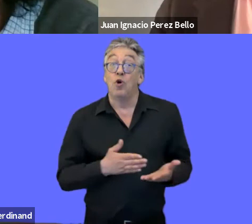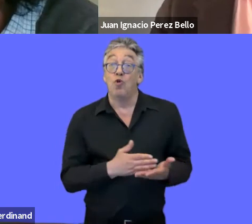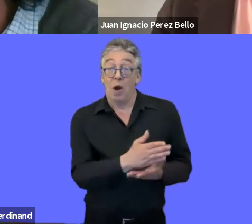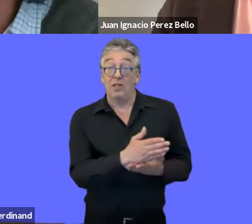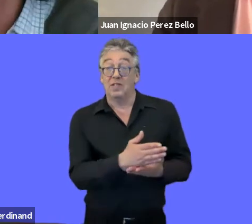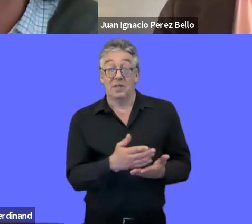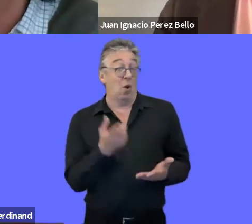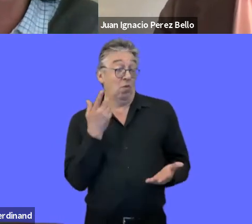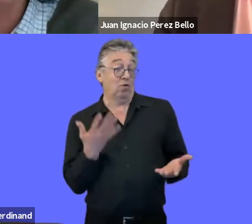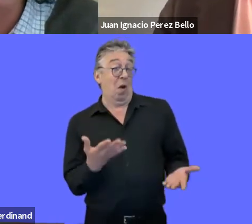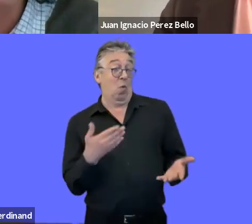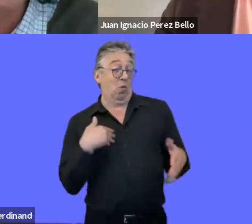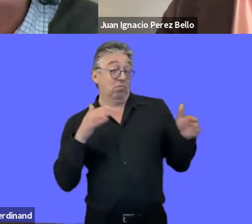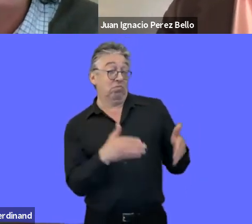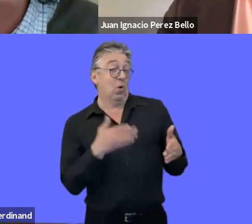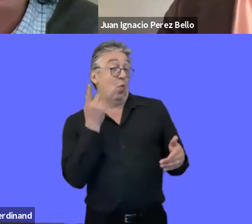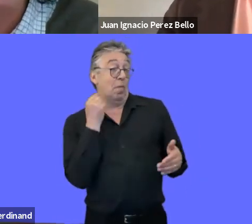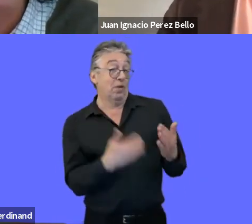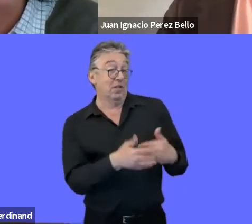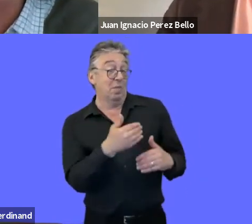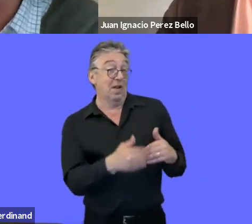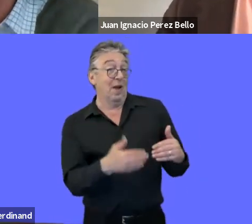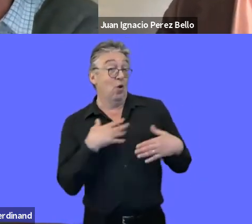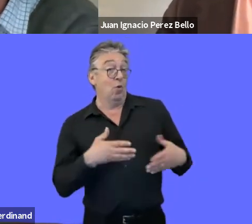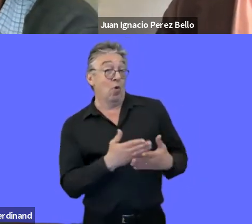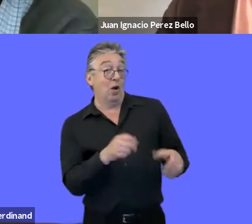And at this moment, I would like to pass the floor to Ann Campbell.